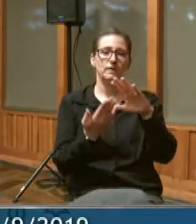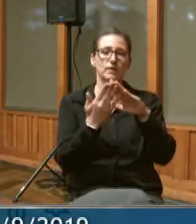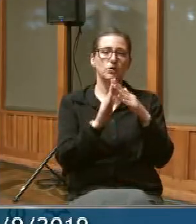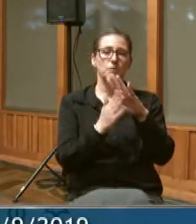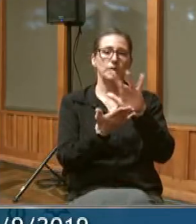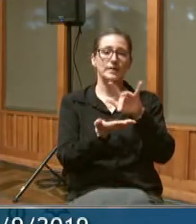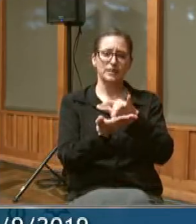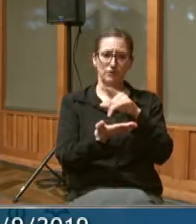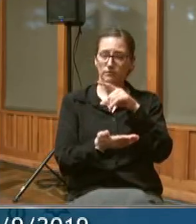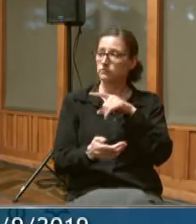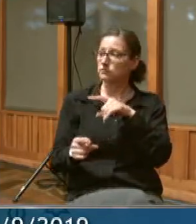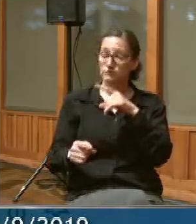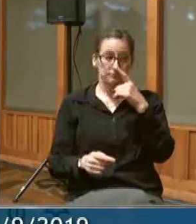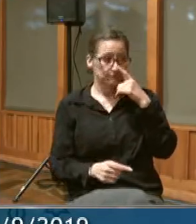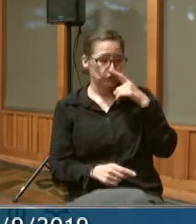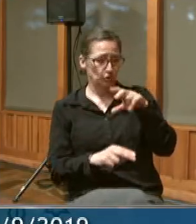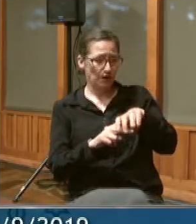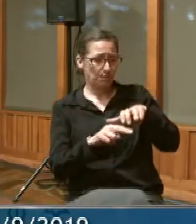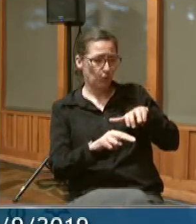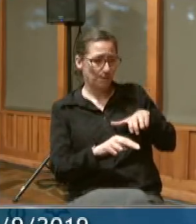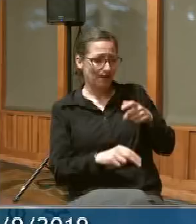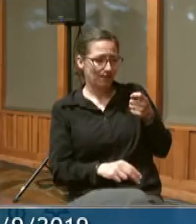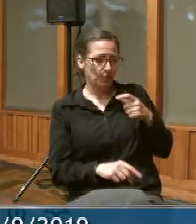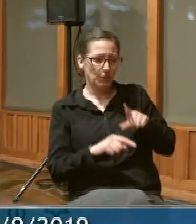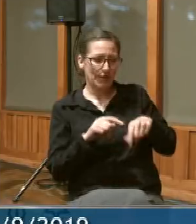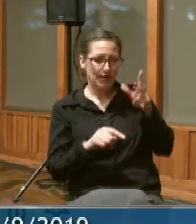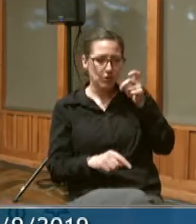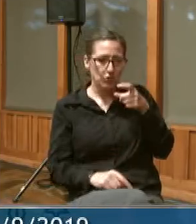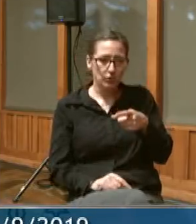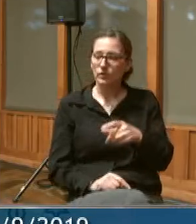HI, I'M HOLLY, I'M A MEMBER OF THE SOUTHWEST PORTLAND